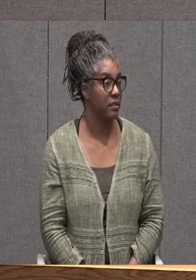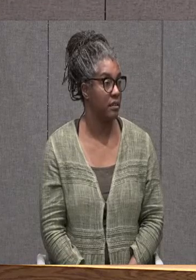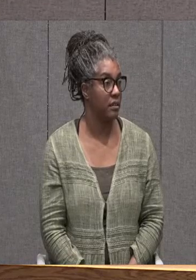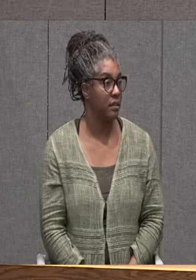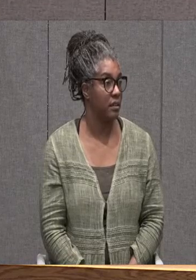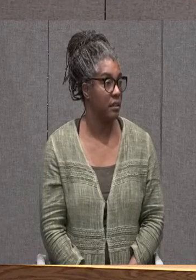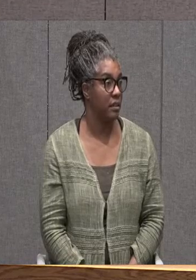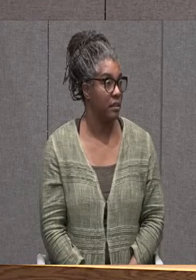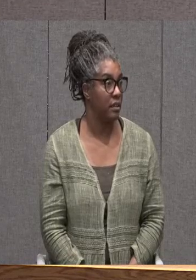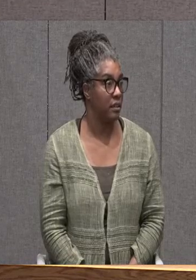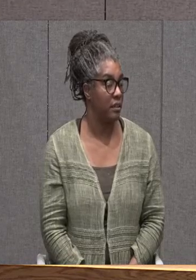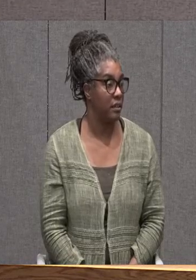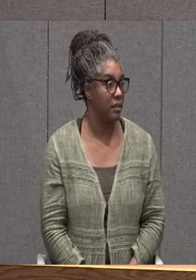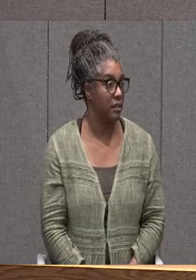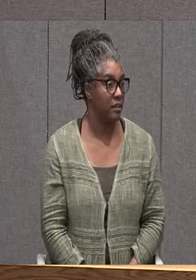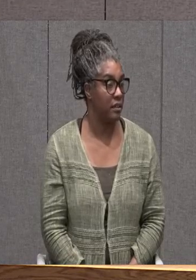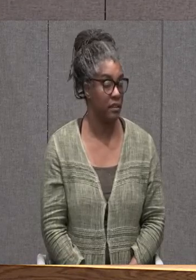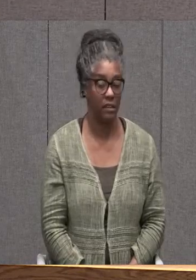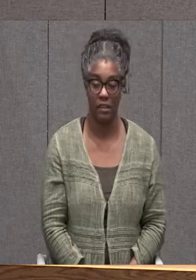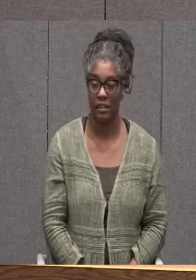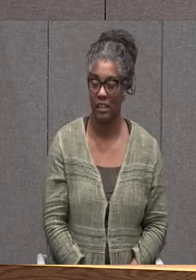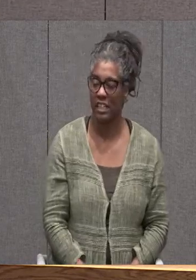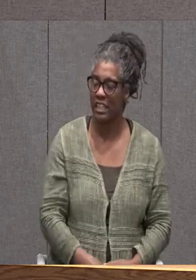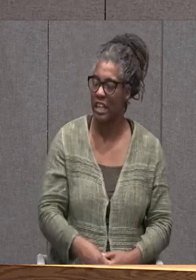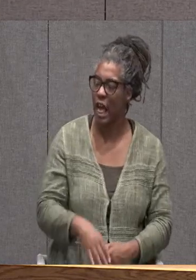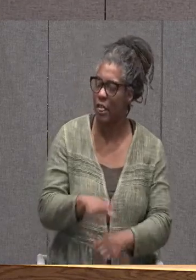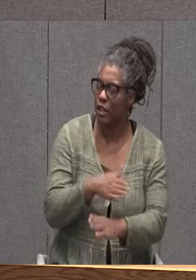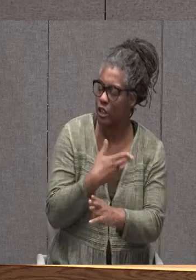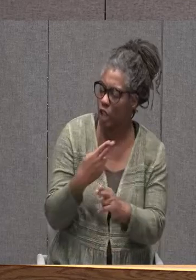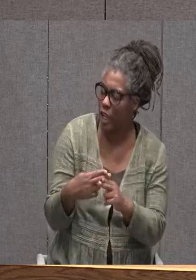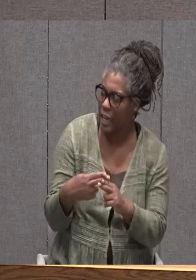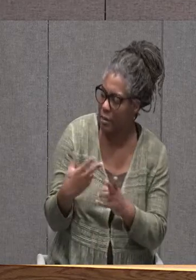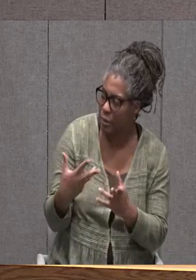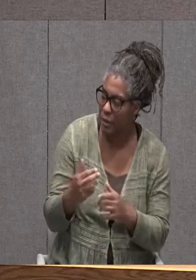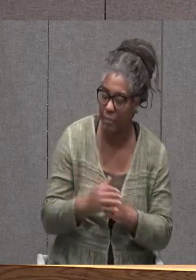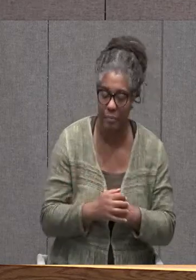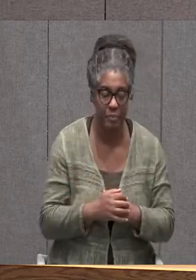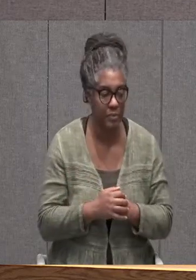Mr Dunham, what song is it, if they look for this at home? If they look for this at home,